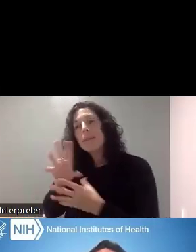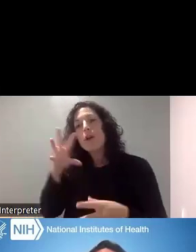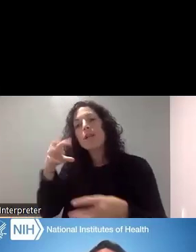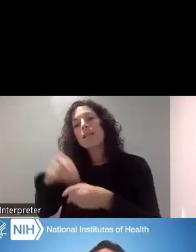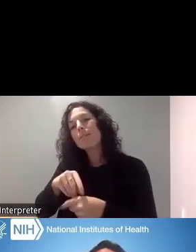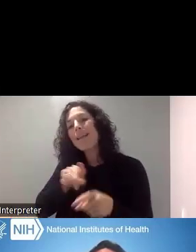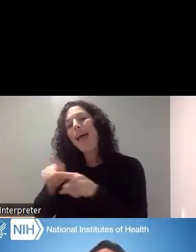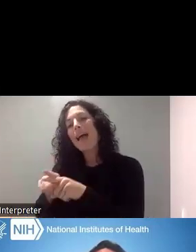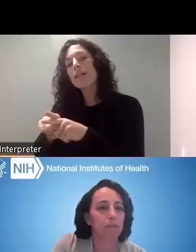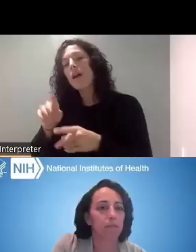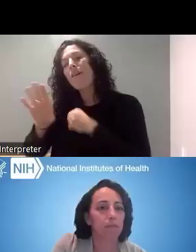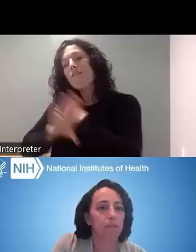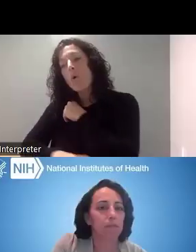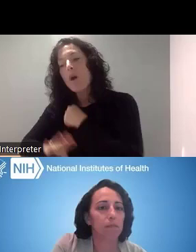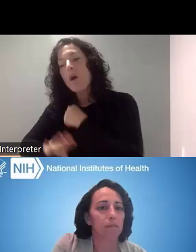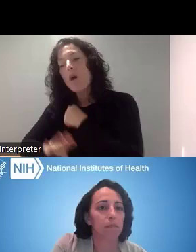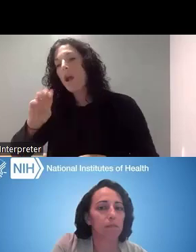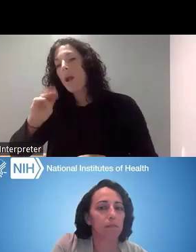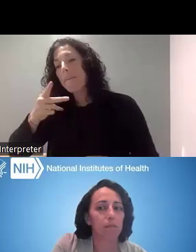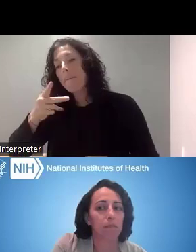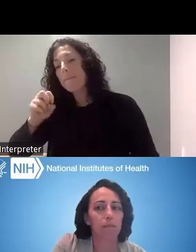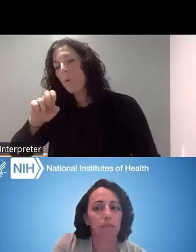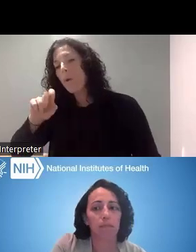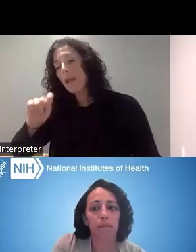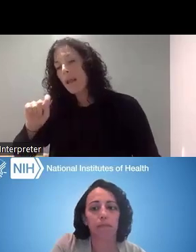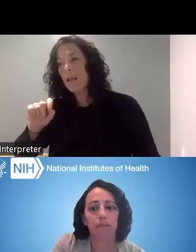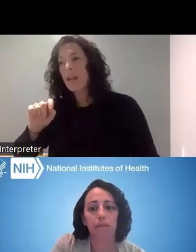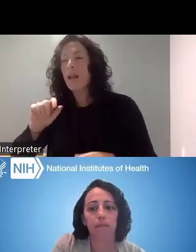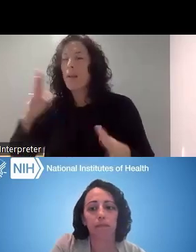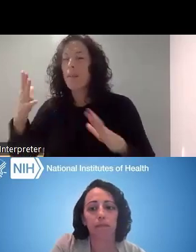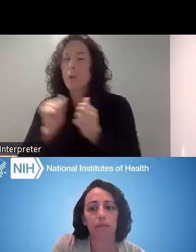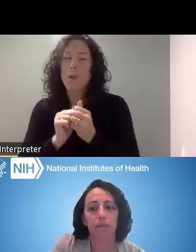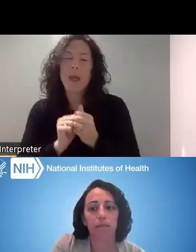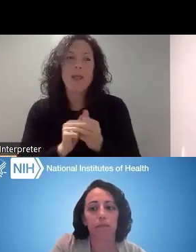versus having a co-or-multiple PI from a foreign country?